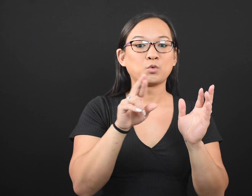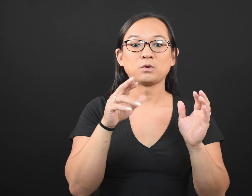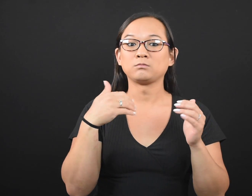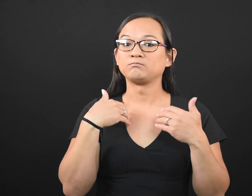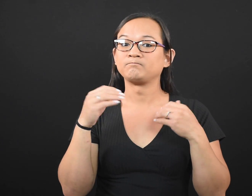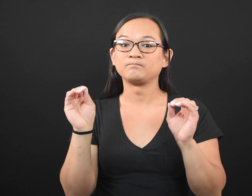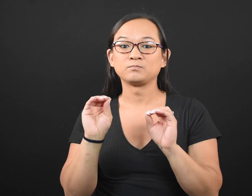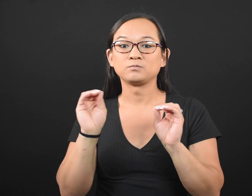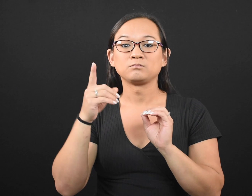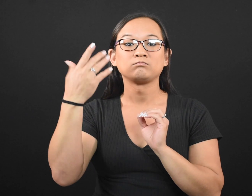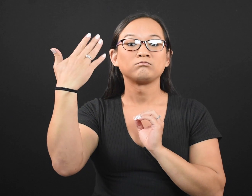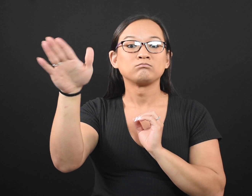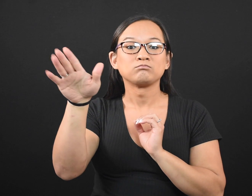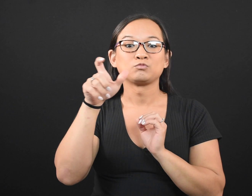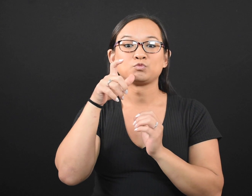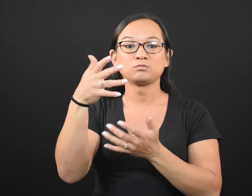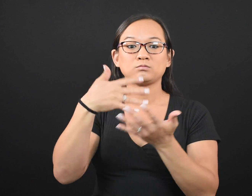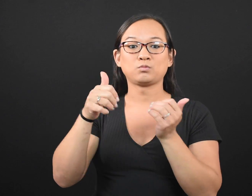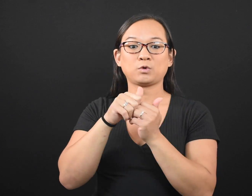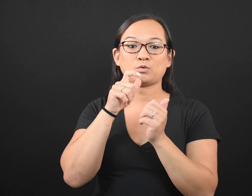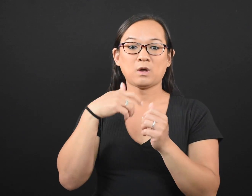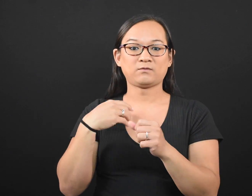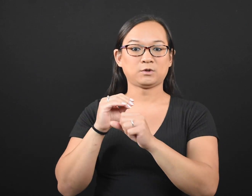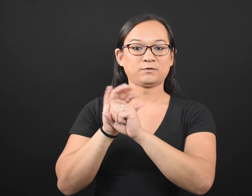Your child’s school should communicate